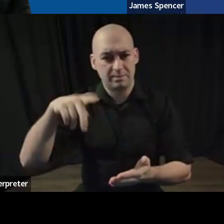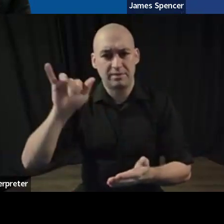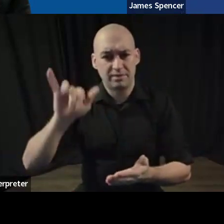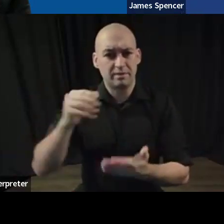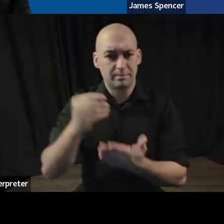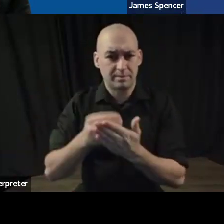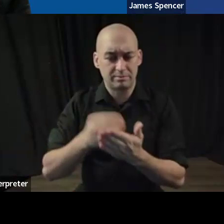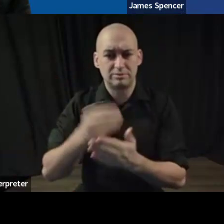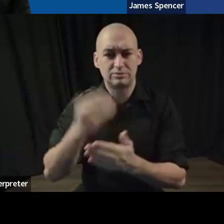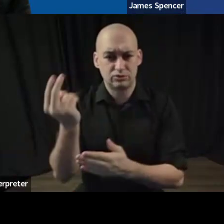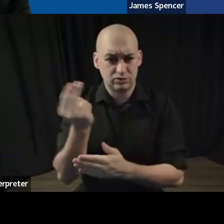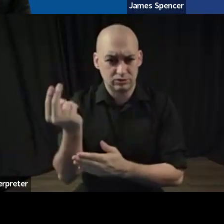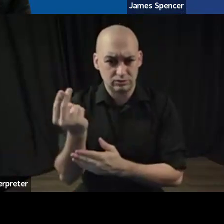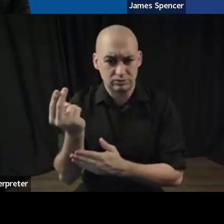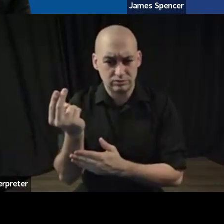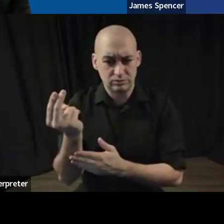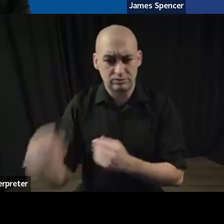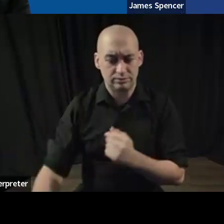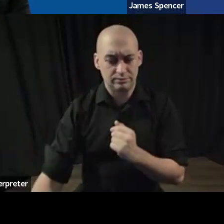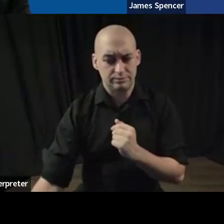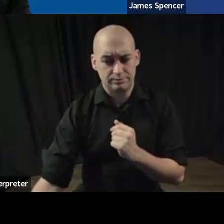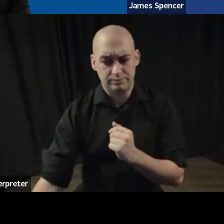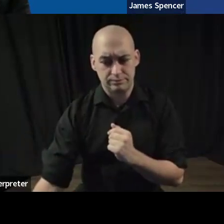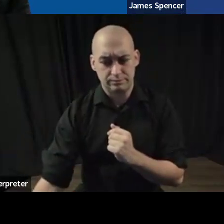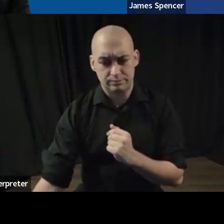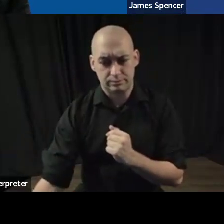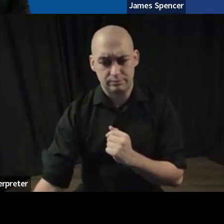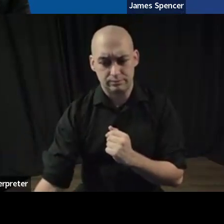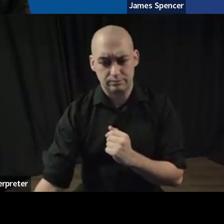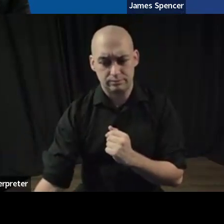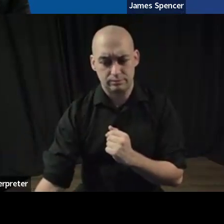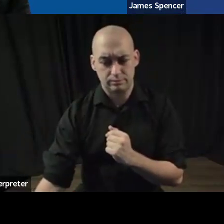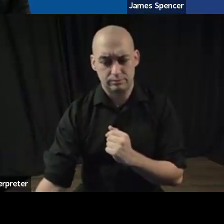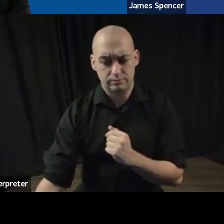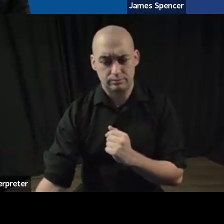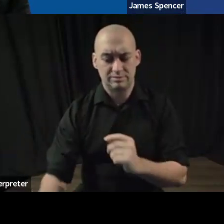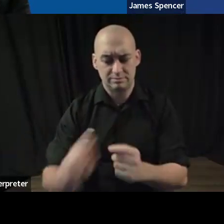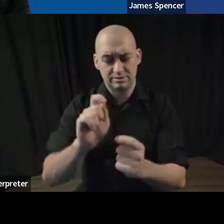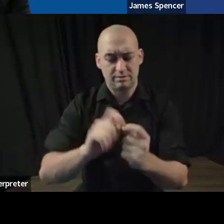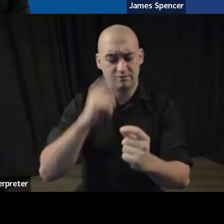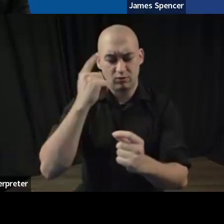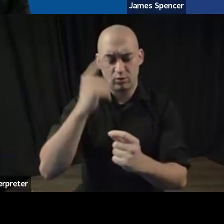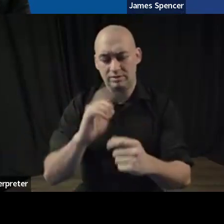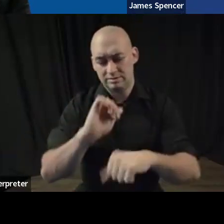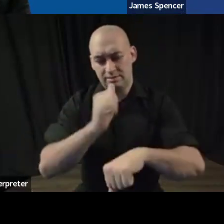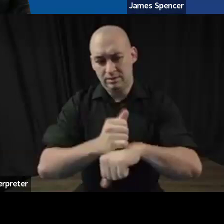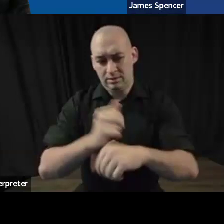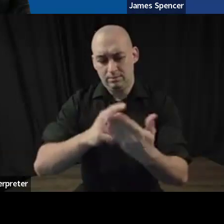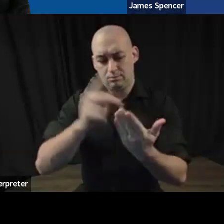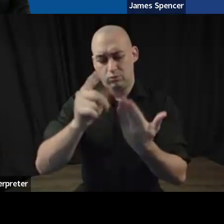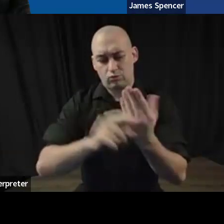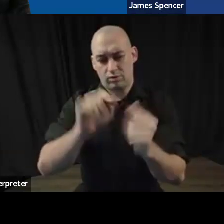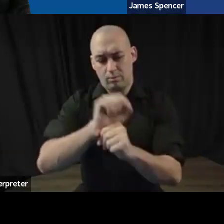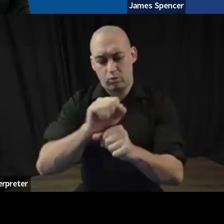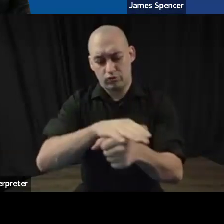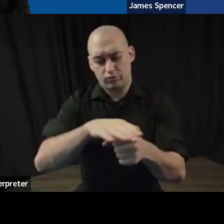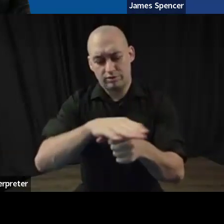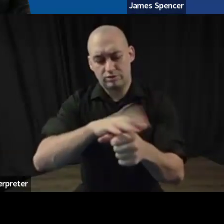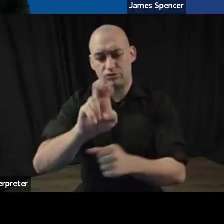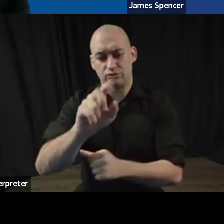be used, you know, specifically to like implement programmatic work at the regional and local level.